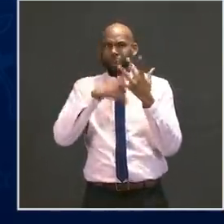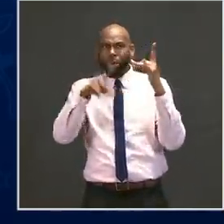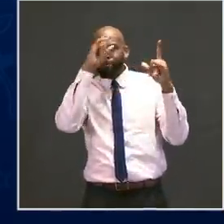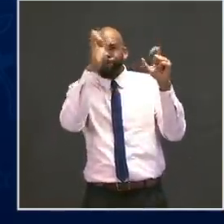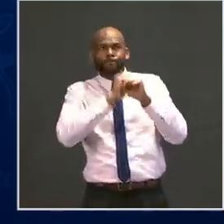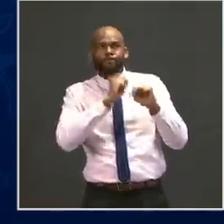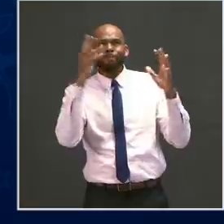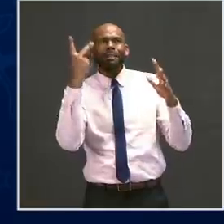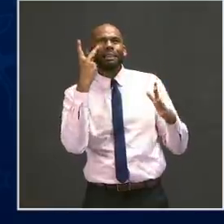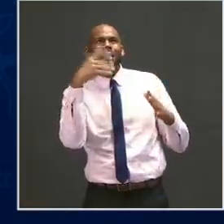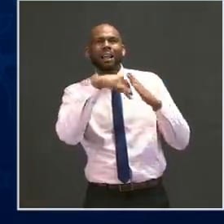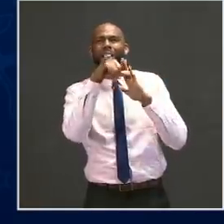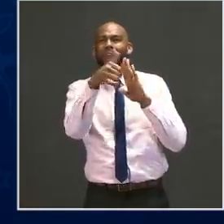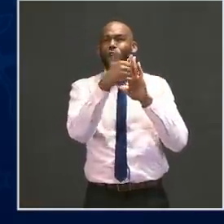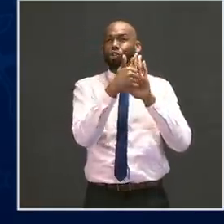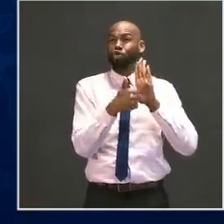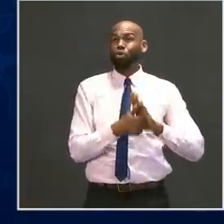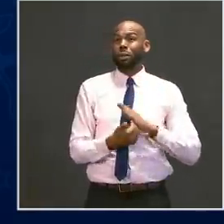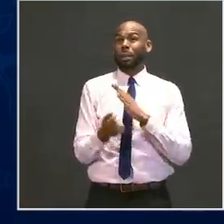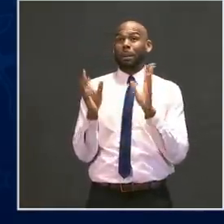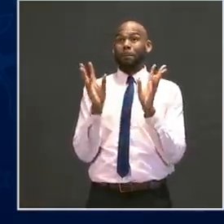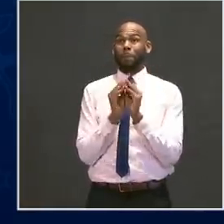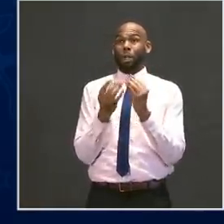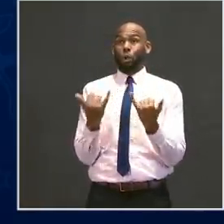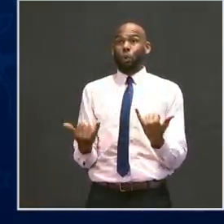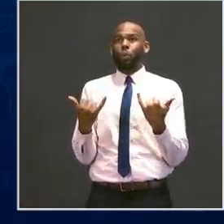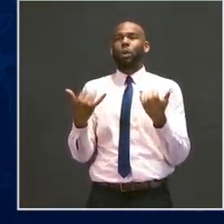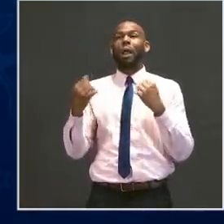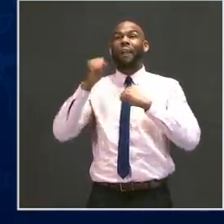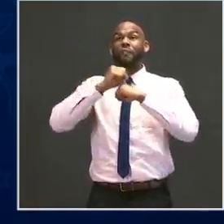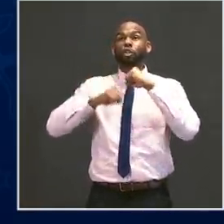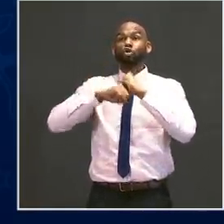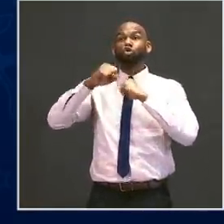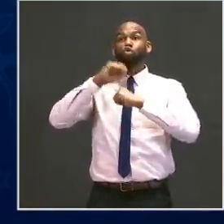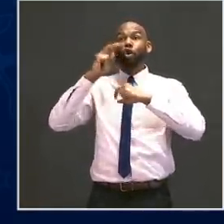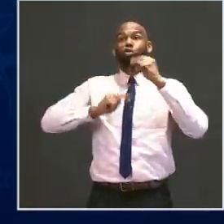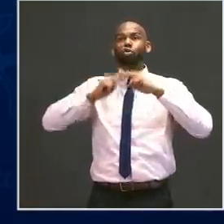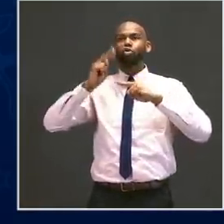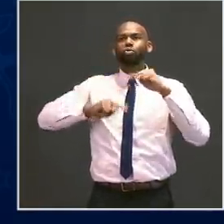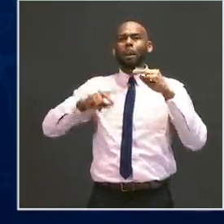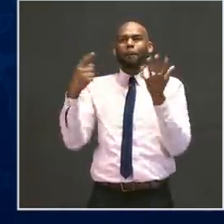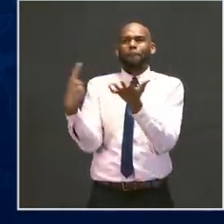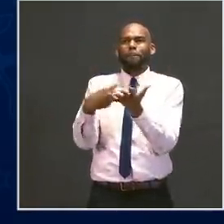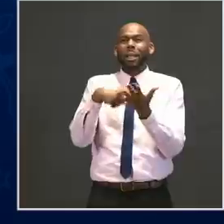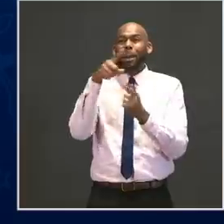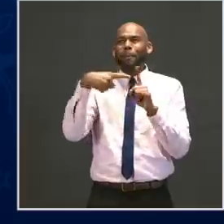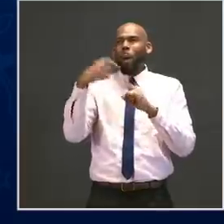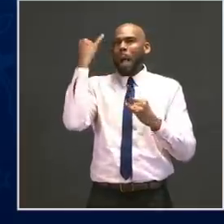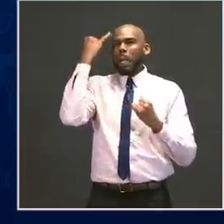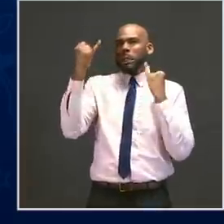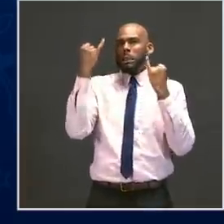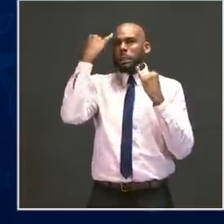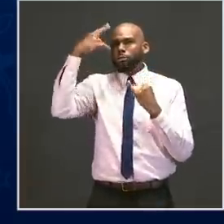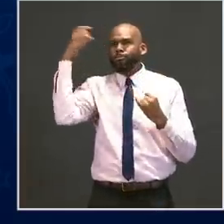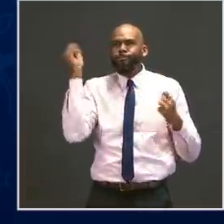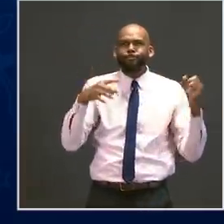Part of the meeting today with -- on infrastructure was a discussion about ideas and pieces that could be put forward in a Build Back Better agenda.